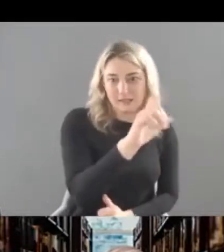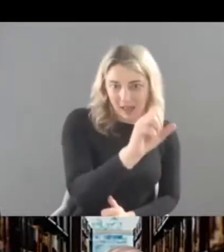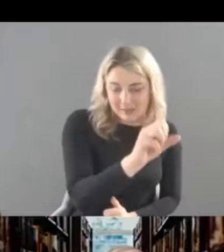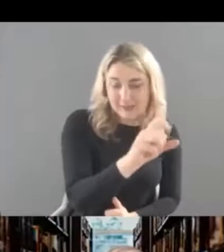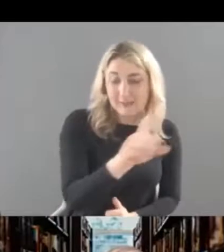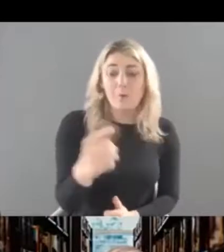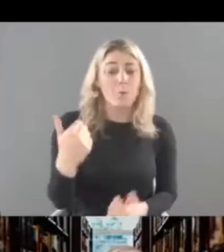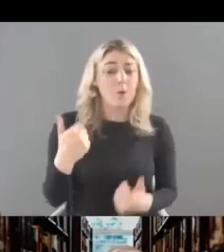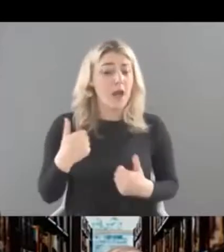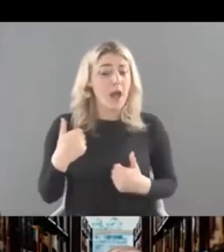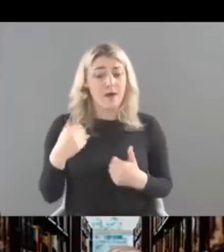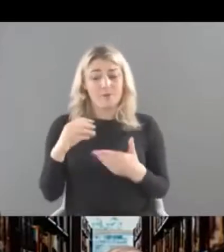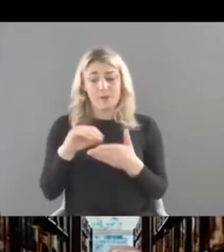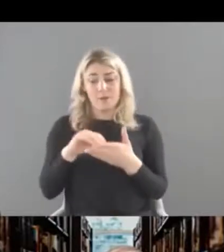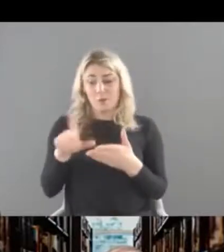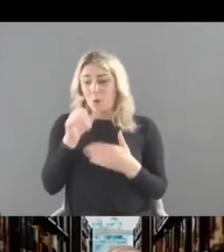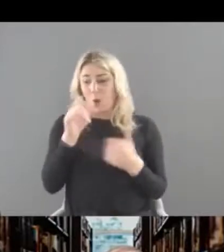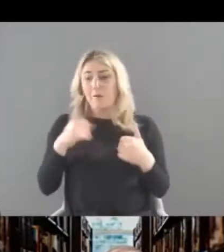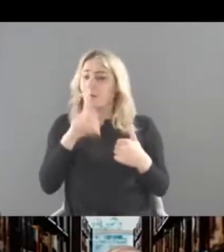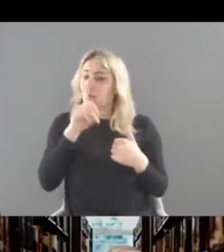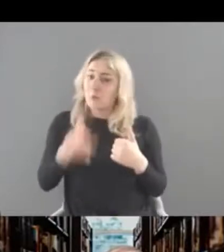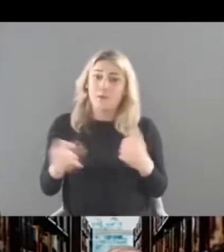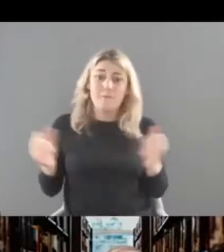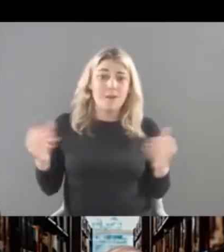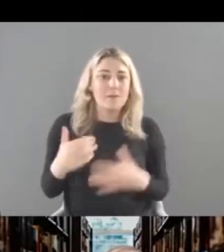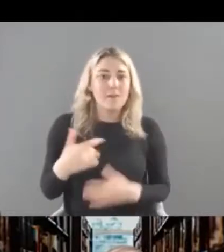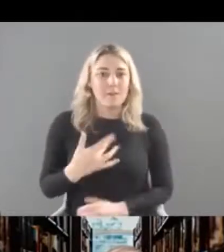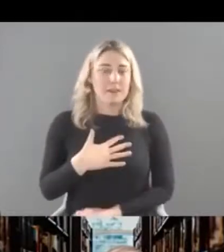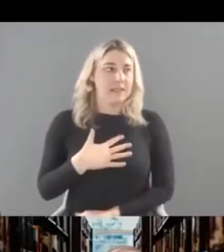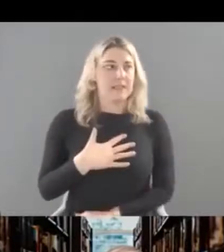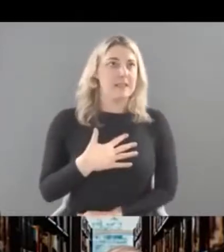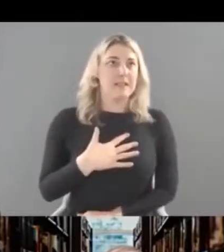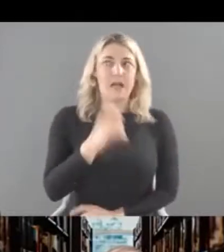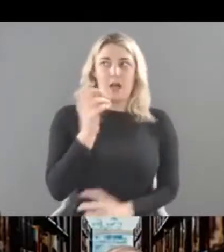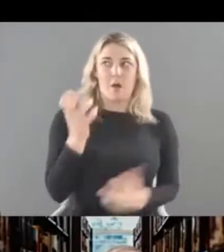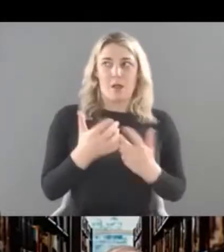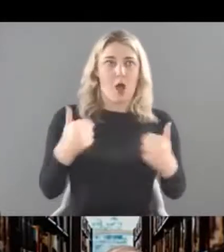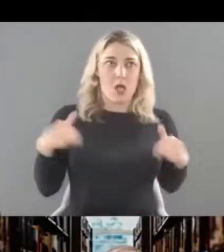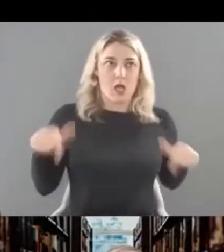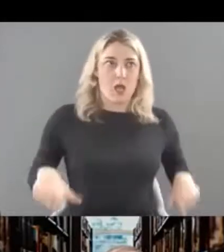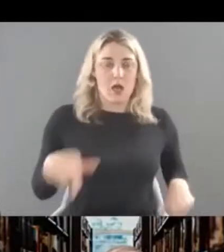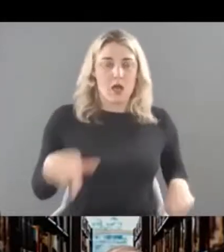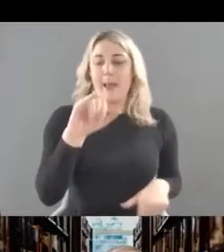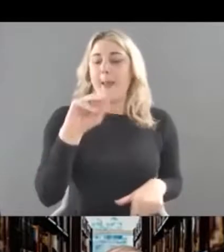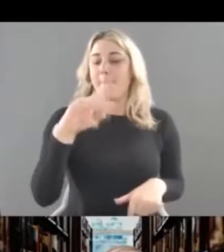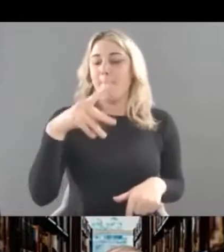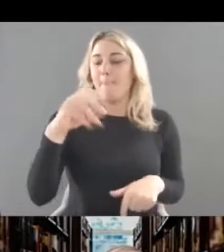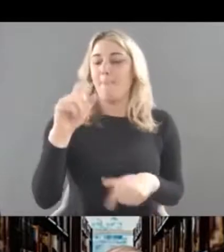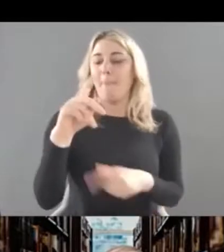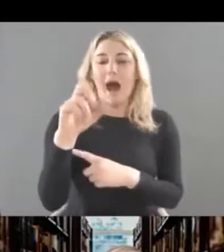I did in grad school, this imposter syndrome. There was no one that looked like me, right? Neil deGrasse Tyson is a physicist,